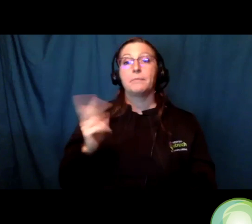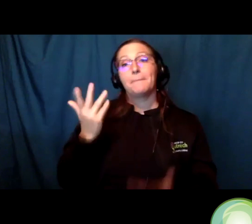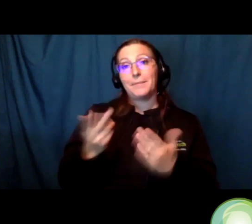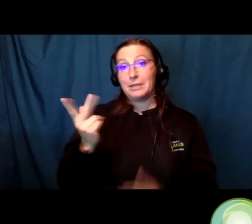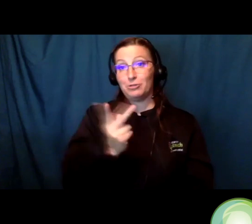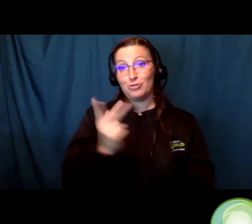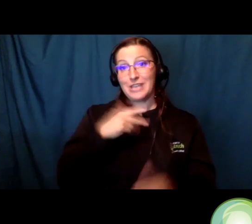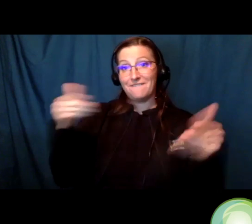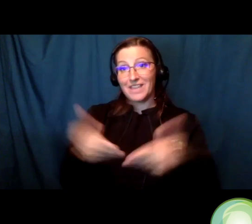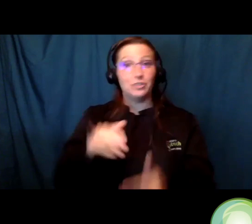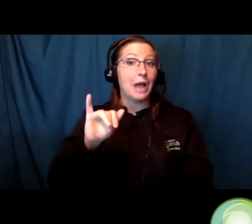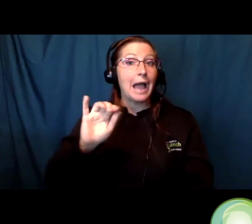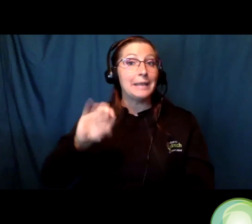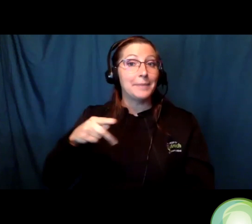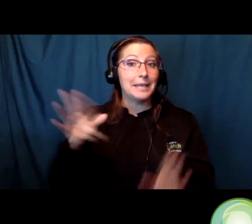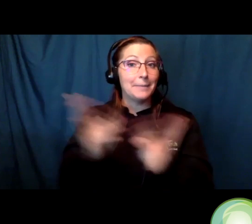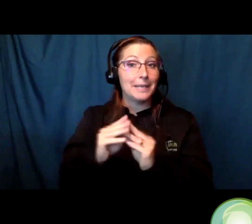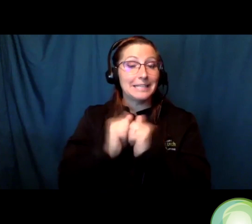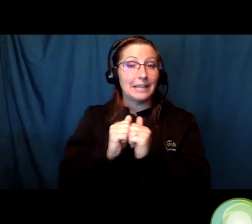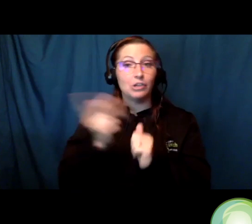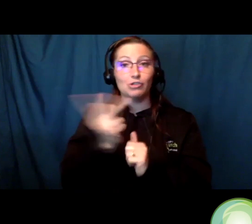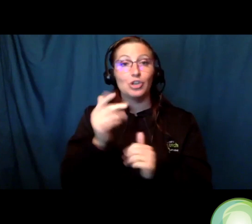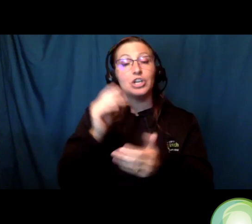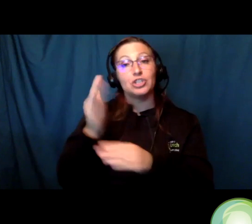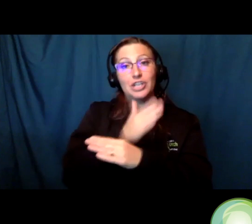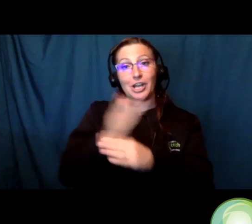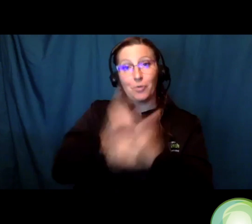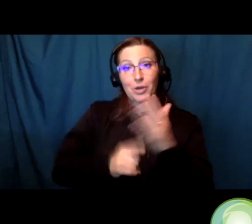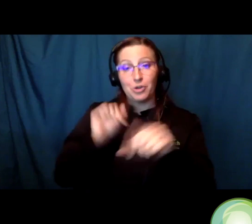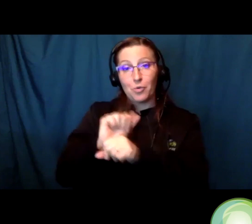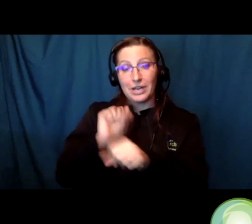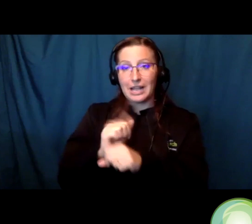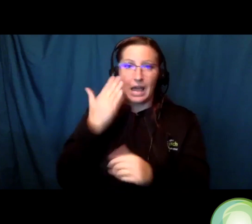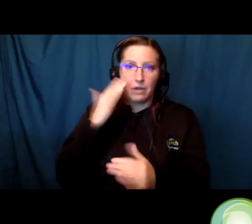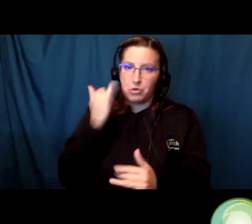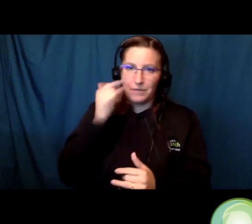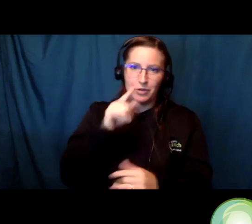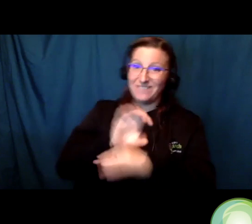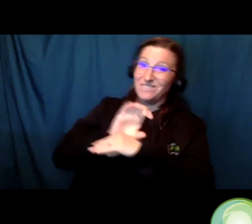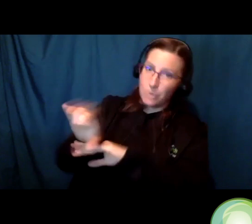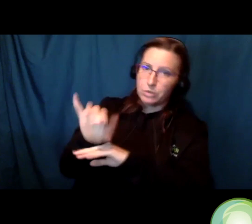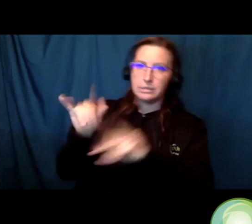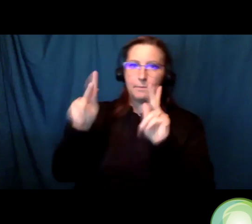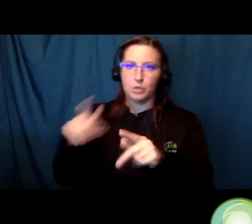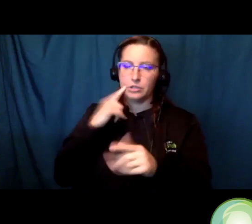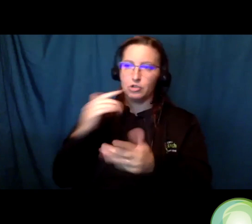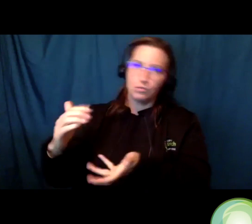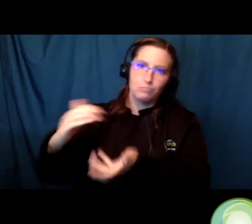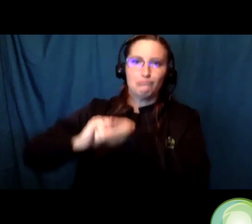IEP meeting where you share what you're working on, I don't know that there's any way for you to force them to work collaboratively with you